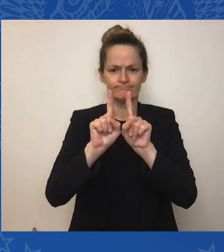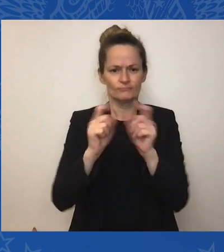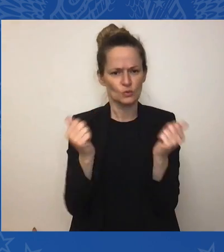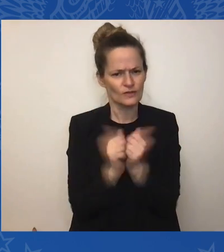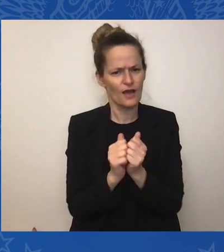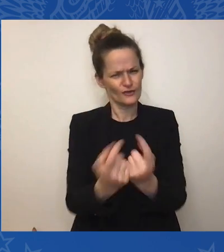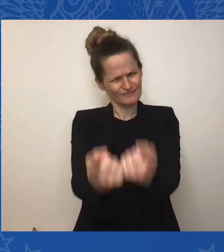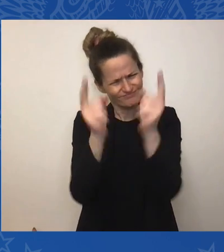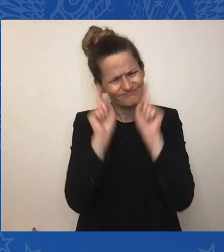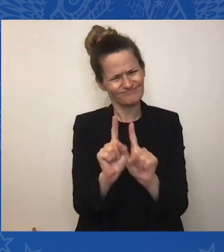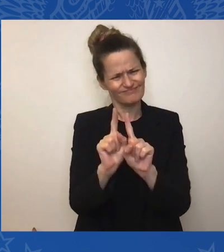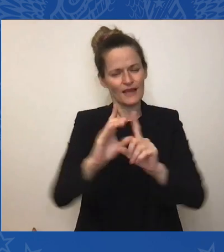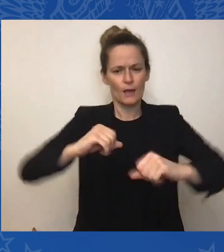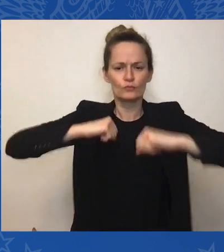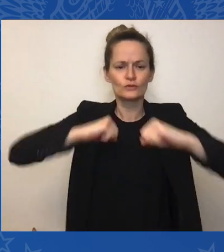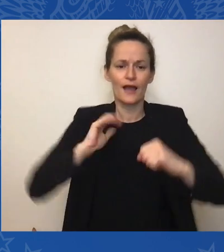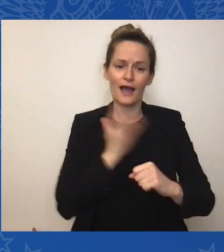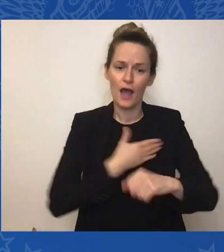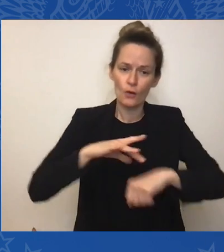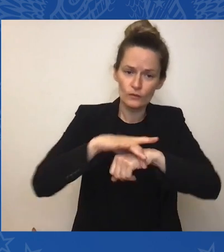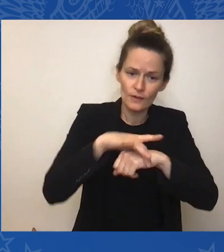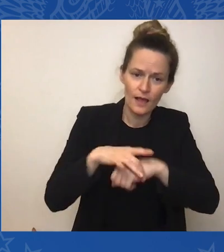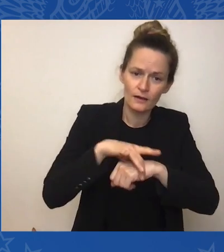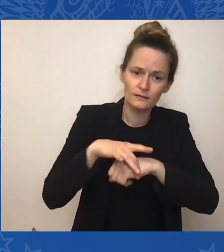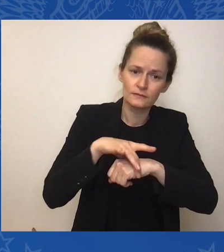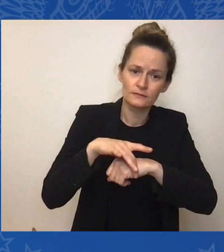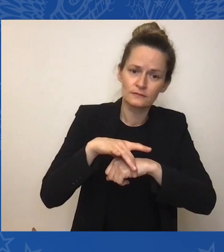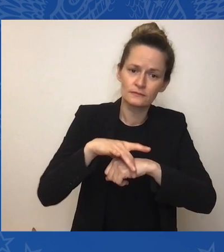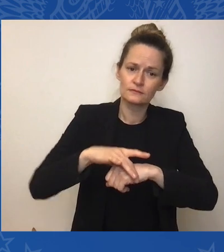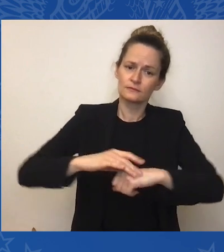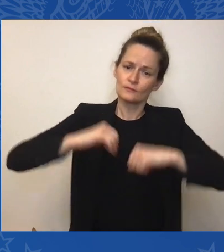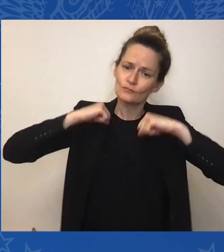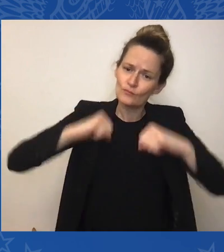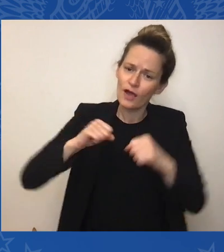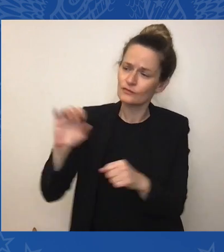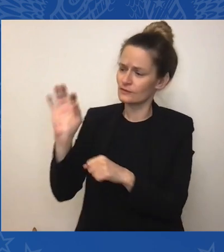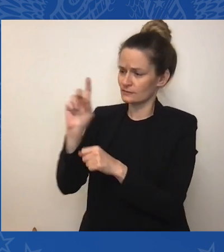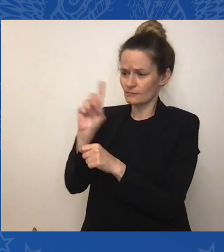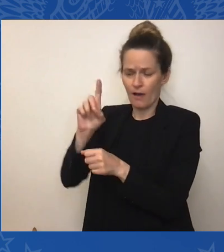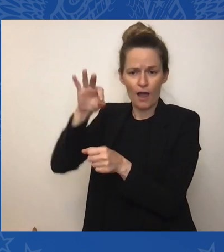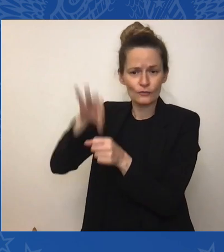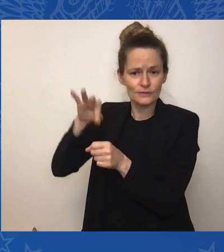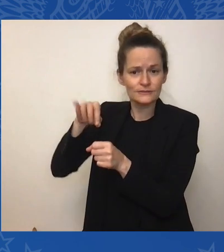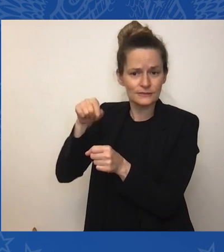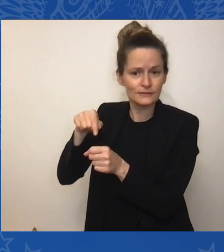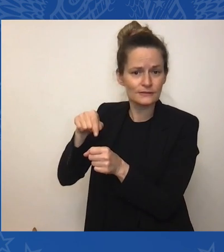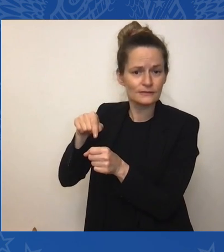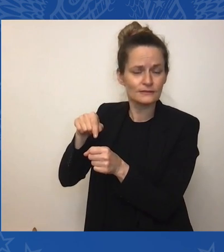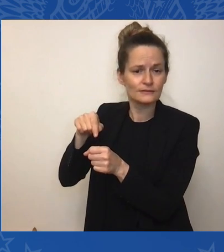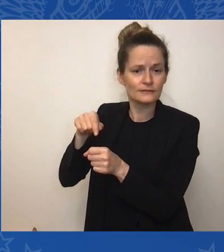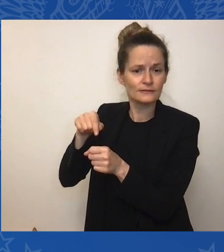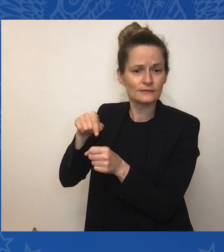When America was literally facing war with itself when Lincoln was President -- excuse me --